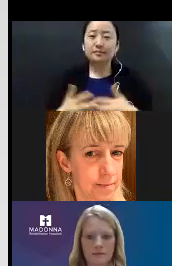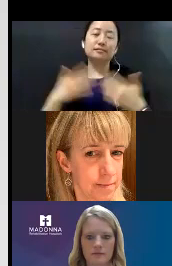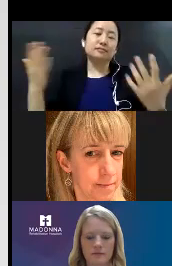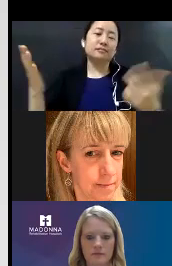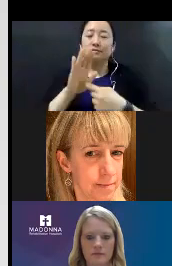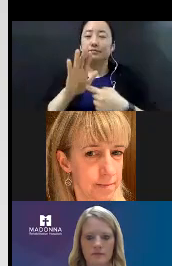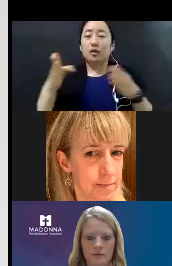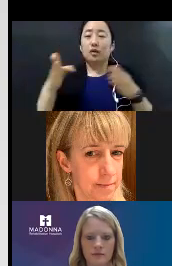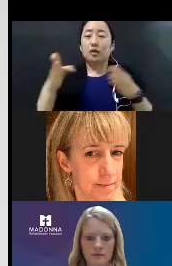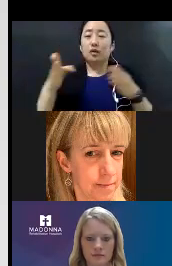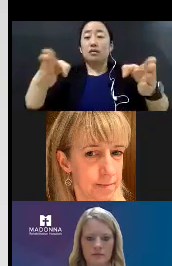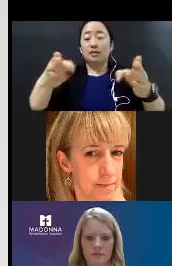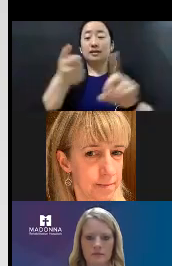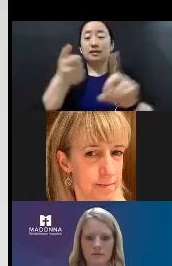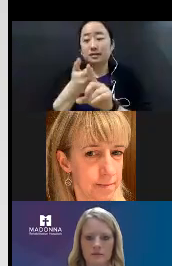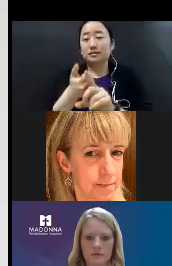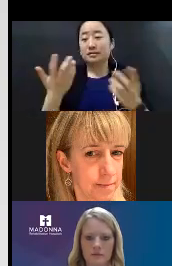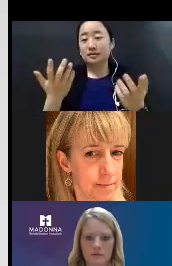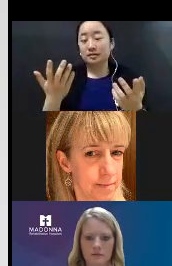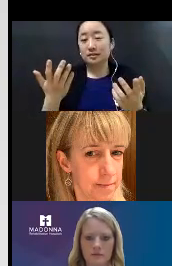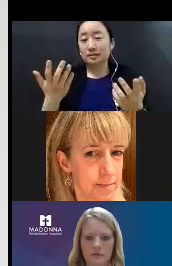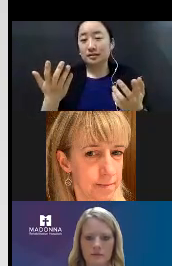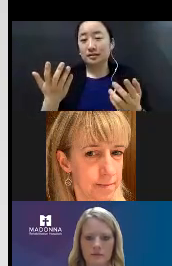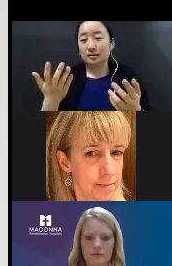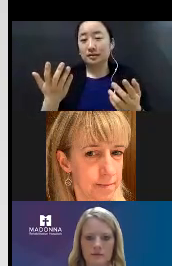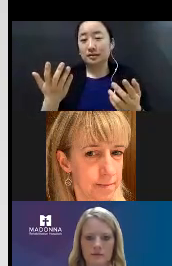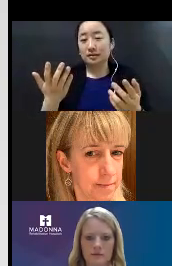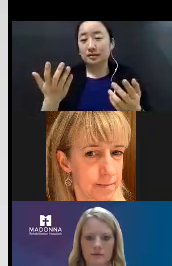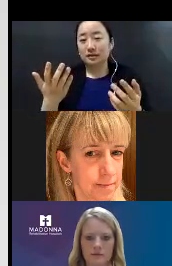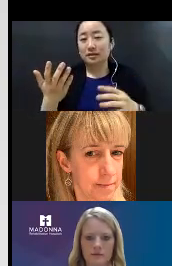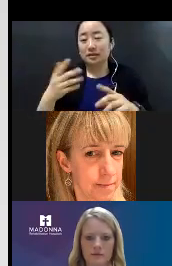WIDER AT CHEST LEVEL THAN WHEN YOU GO DOWN TO THE